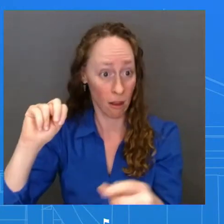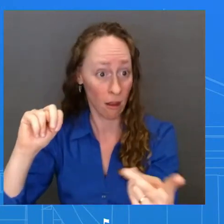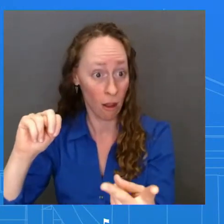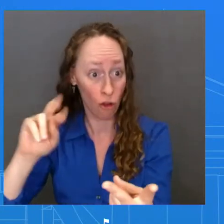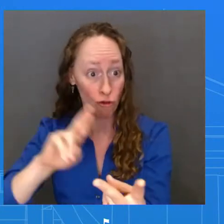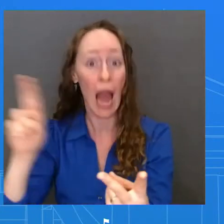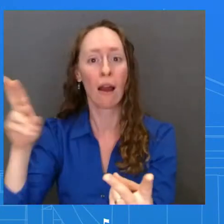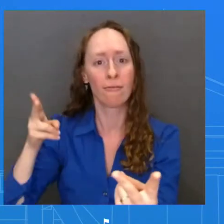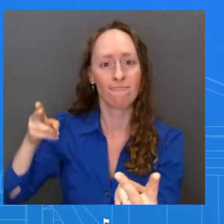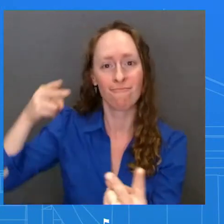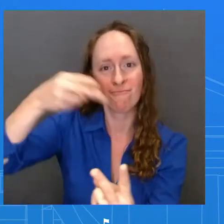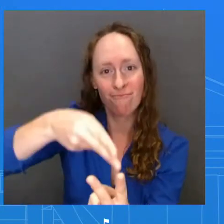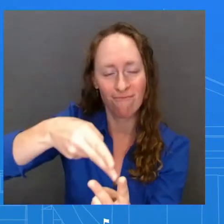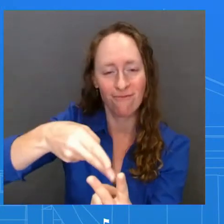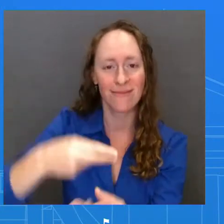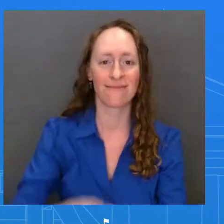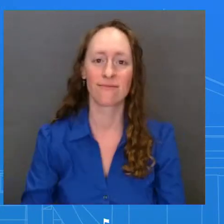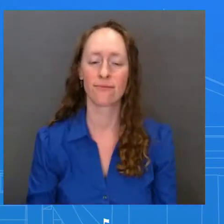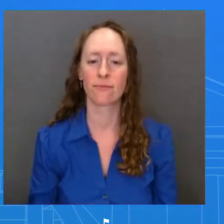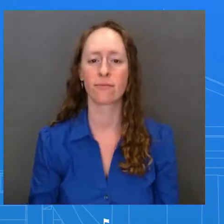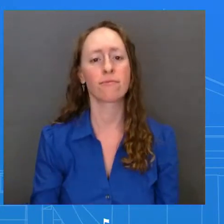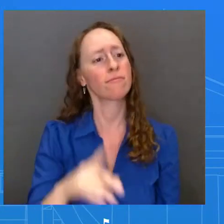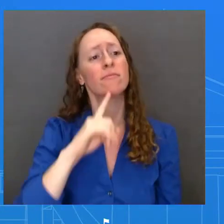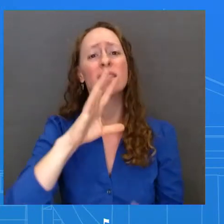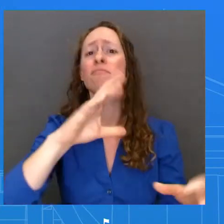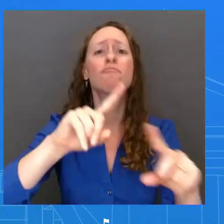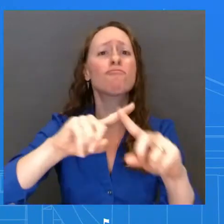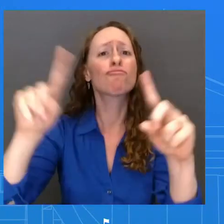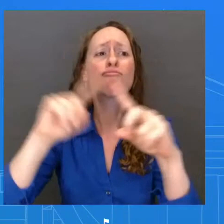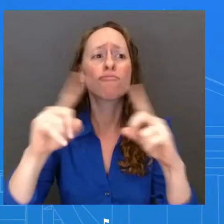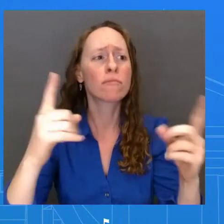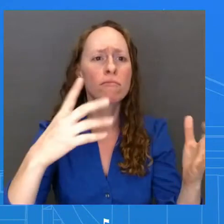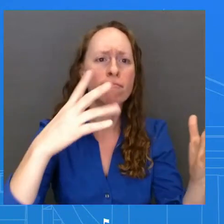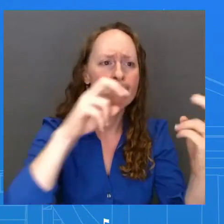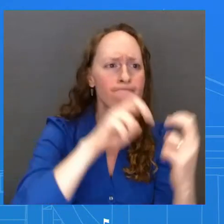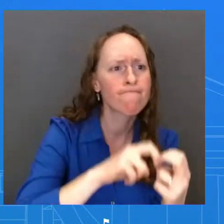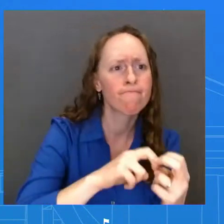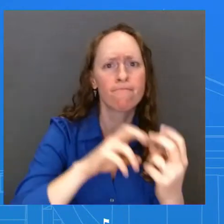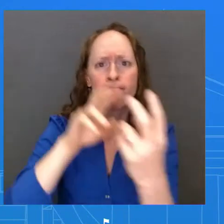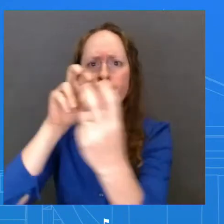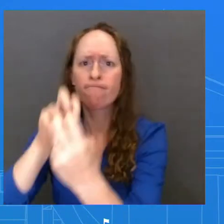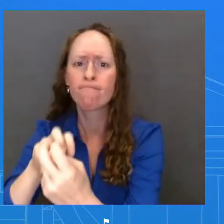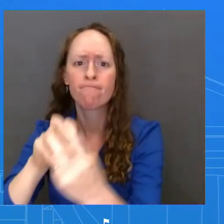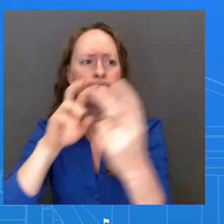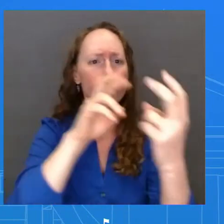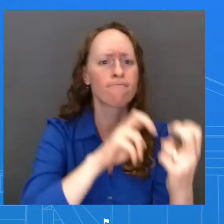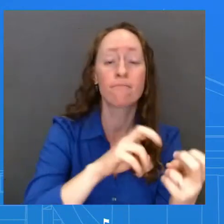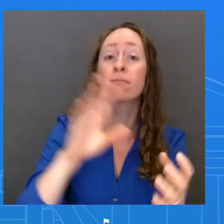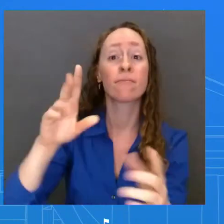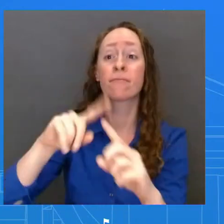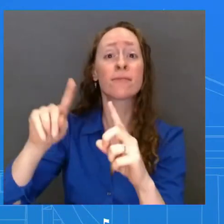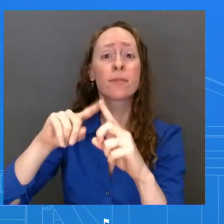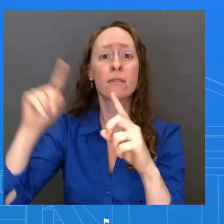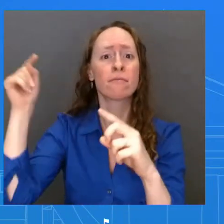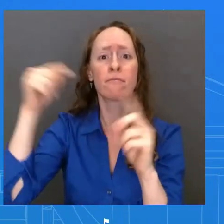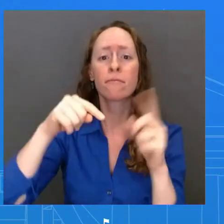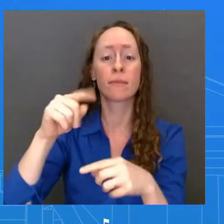on a trilateral basis with our counterparts from Japan and the ROK. And President Biden himself has held three summits already,